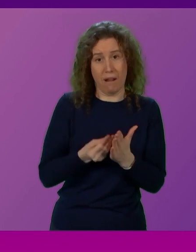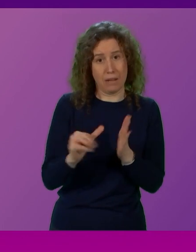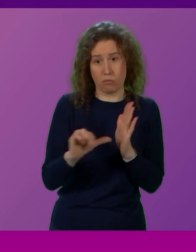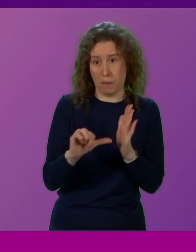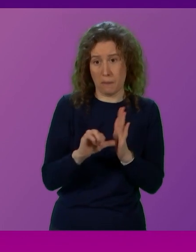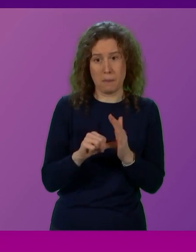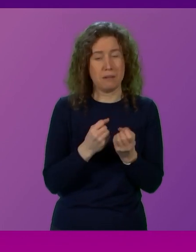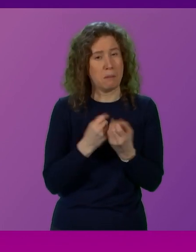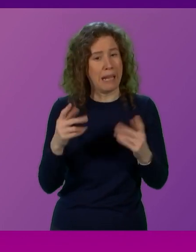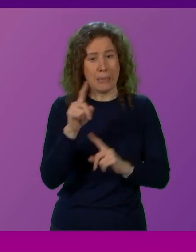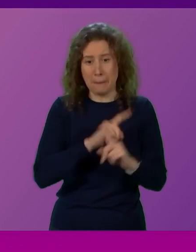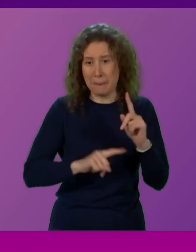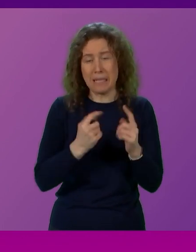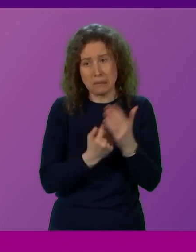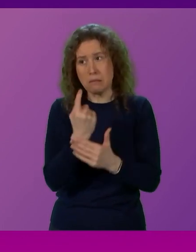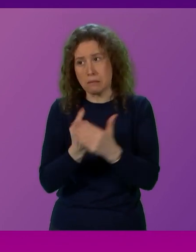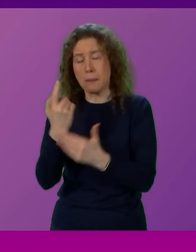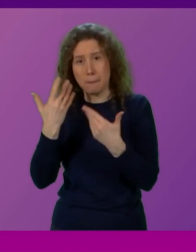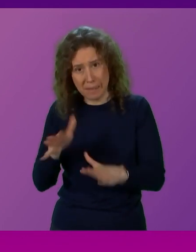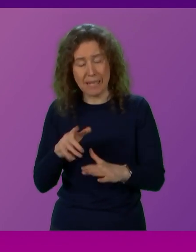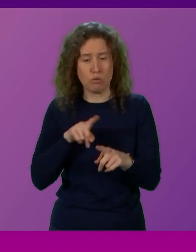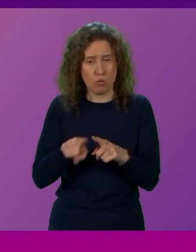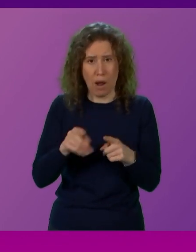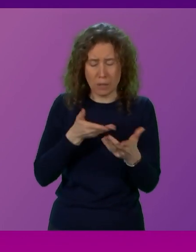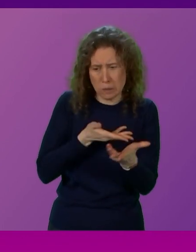Several meetings have been held to address the centre management’s concern about the